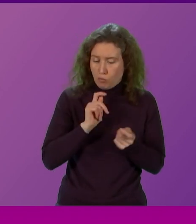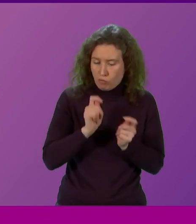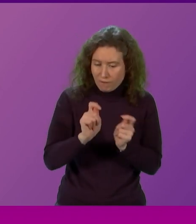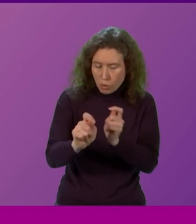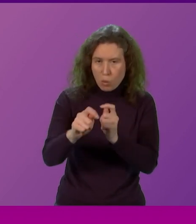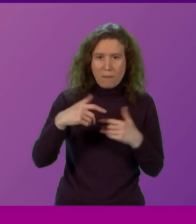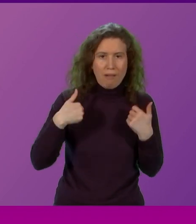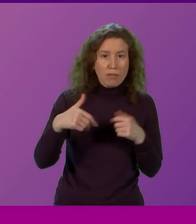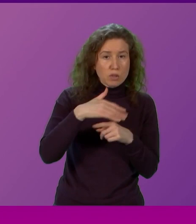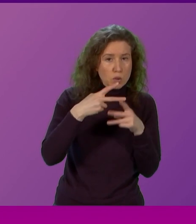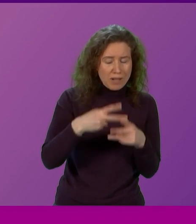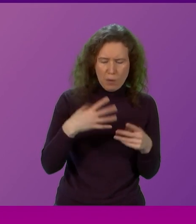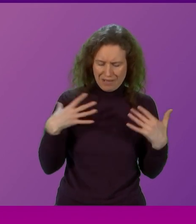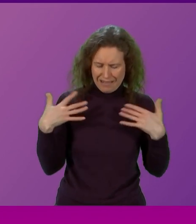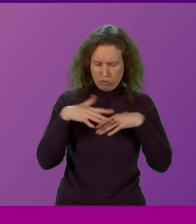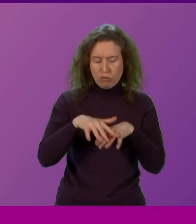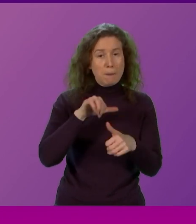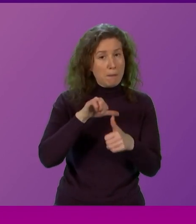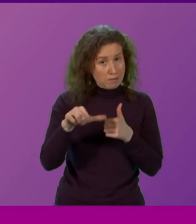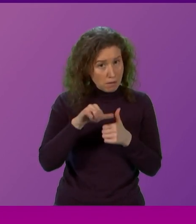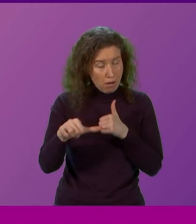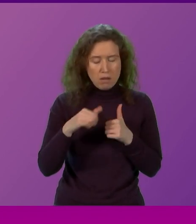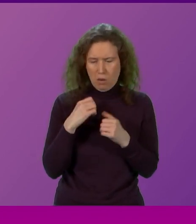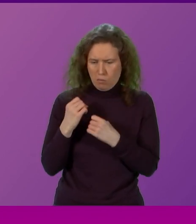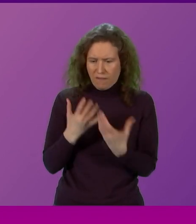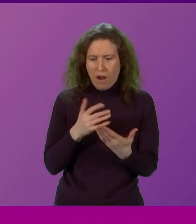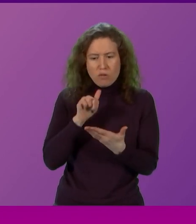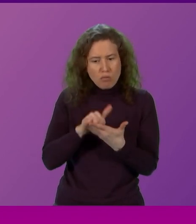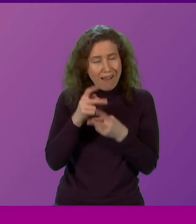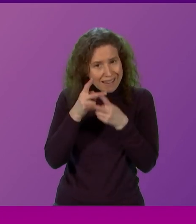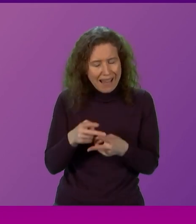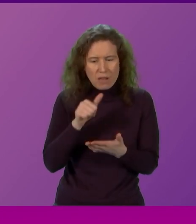care and better integrate it to ensure that people get the care that they need in the